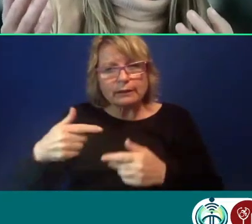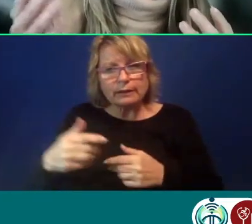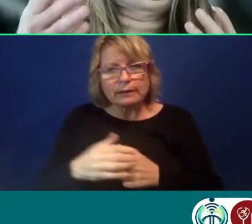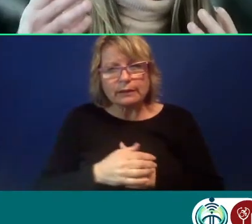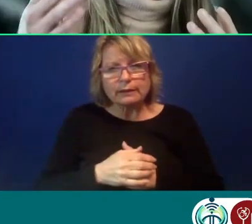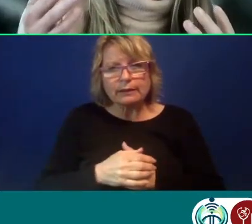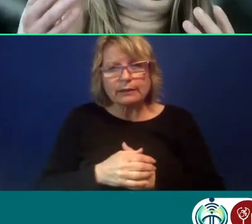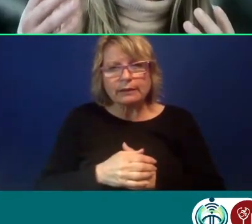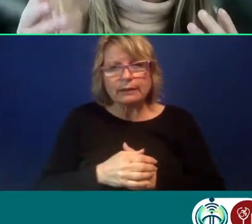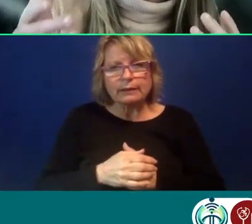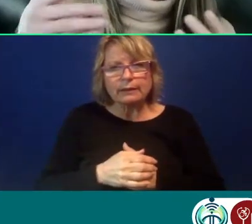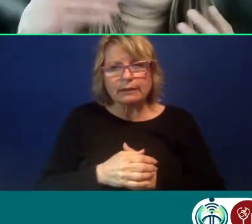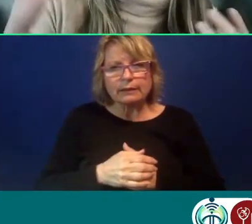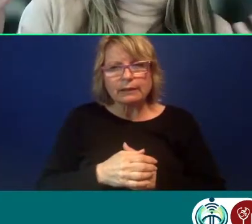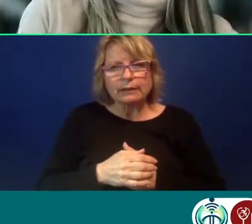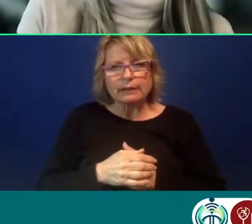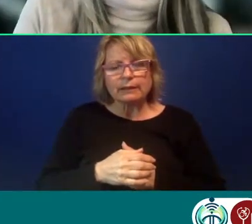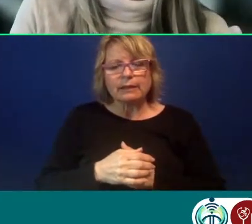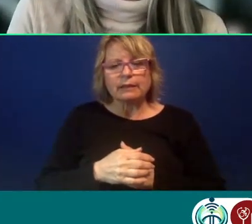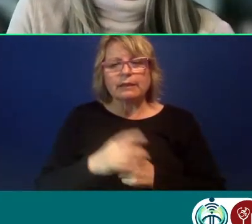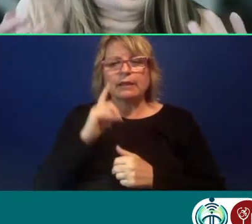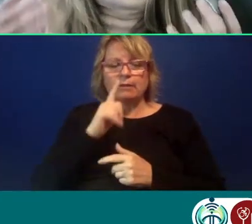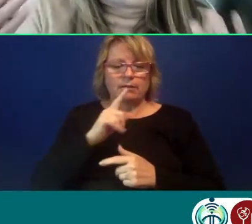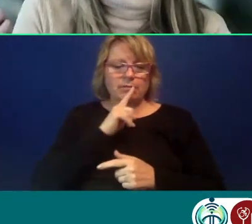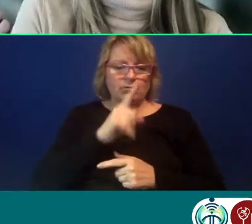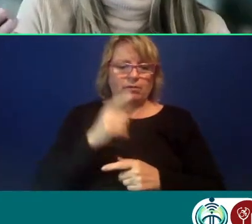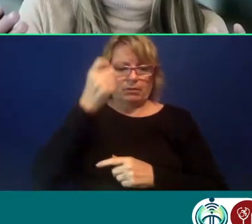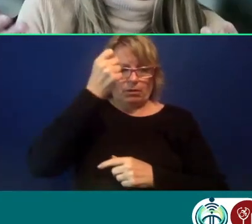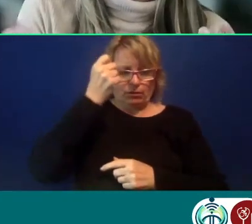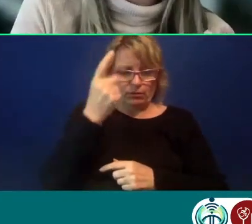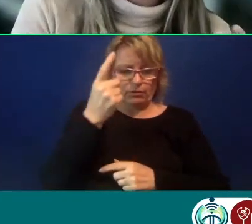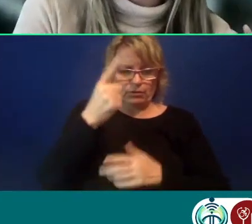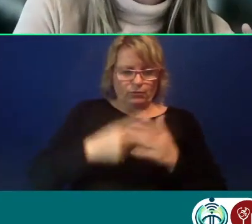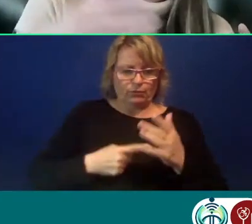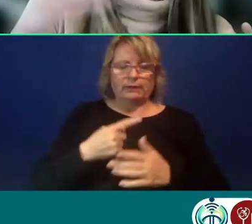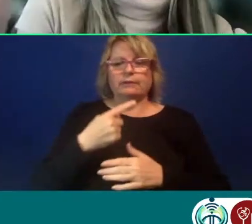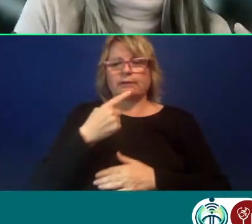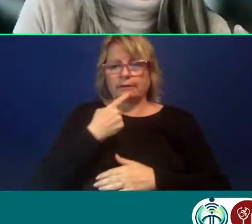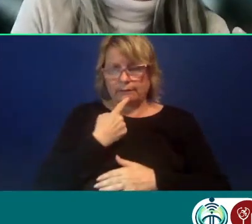with being able to understand and process what somebody is saying to you at the appropriate